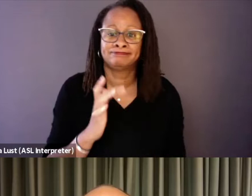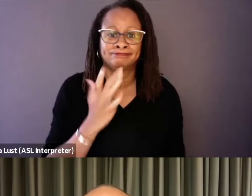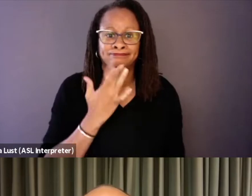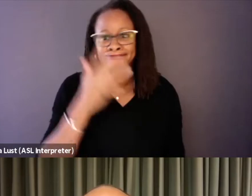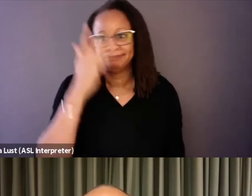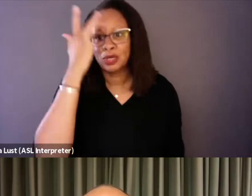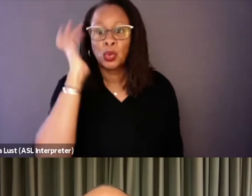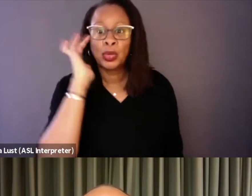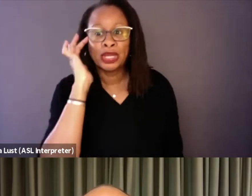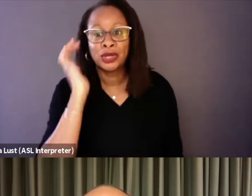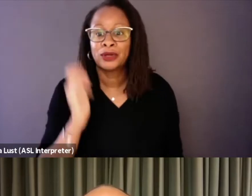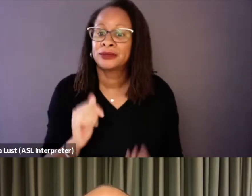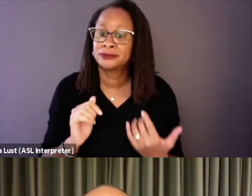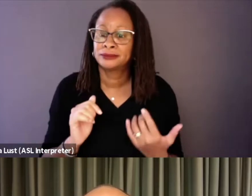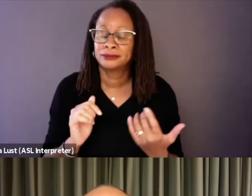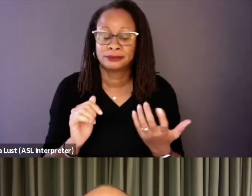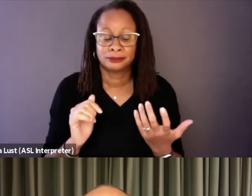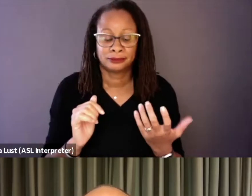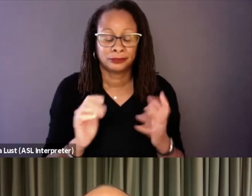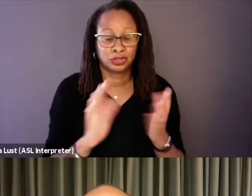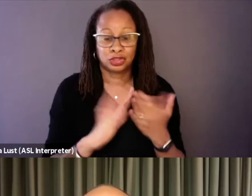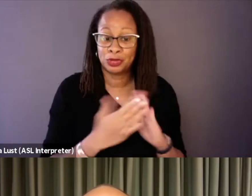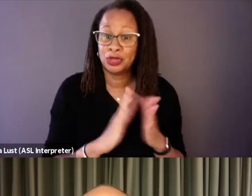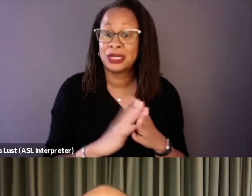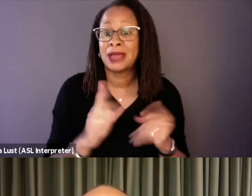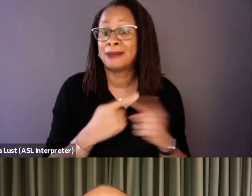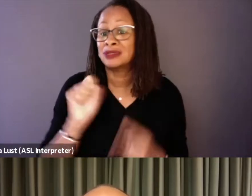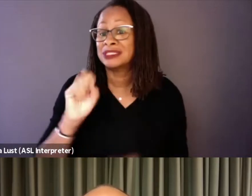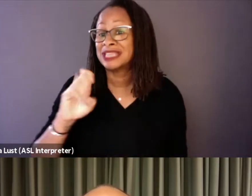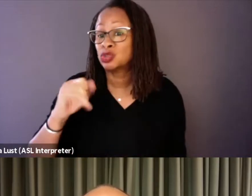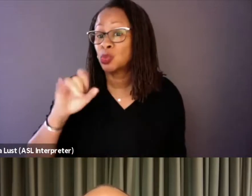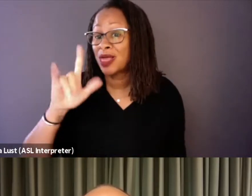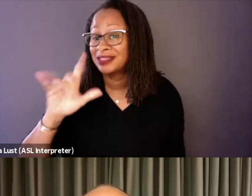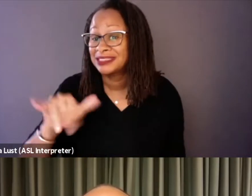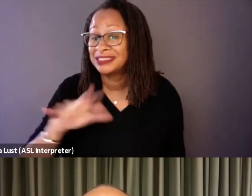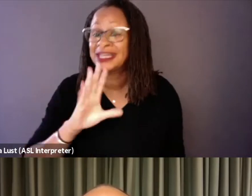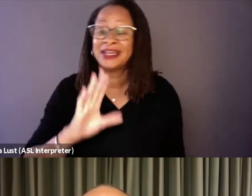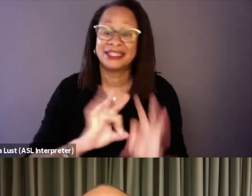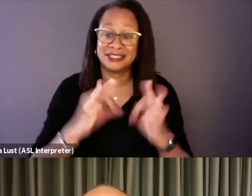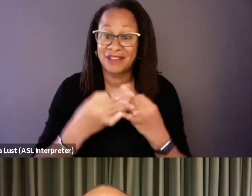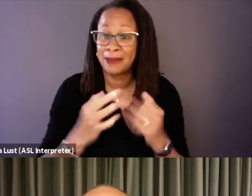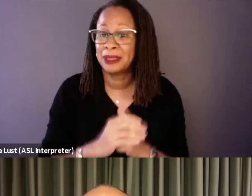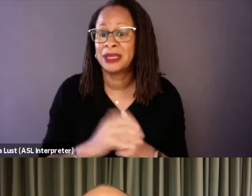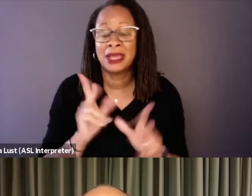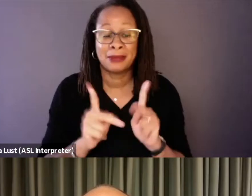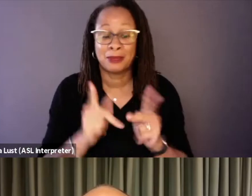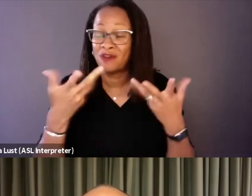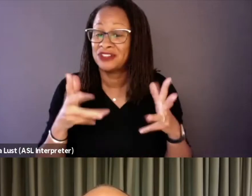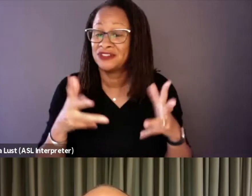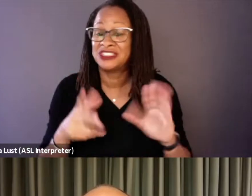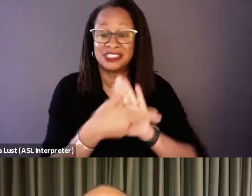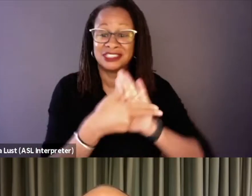because he had already been diagnosed with AIDS. That the way it affected him, you could hear in his voice which sounded very relatable.